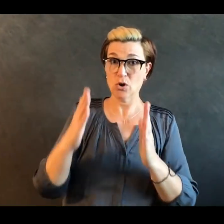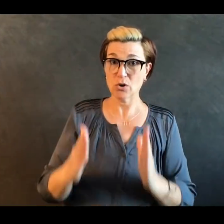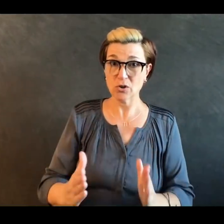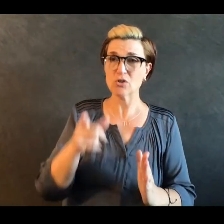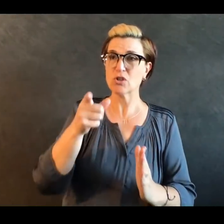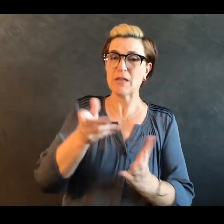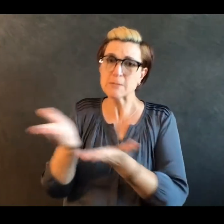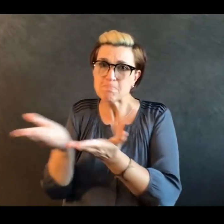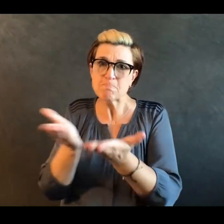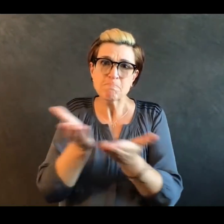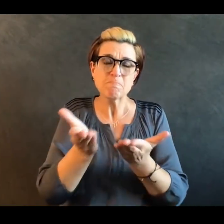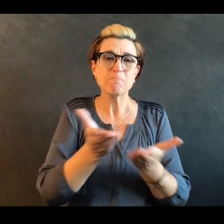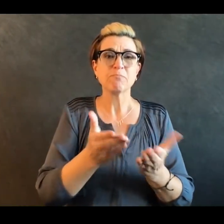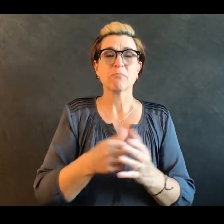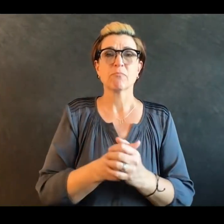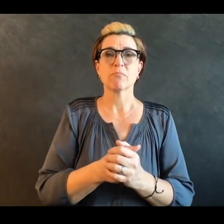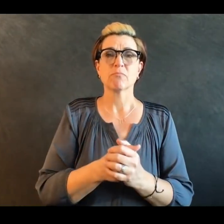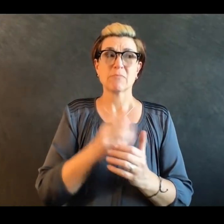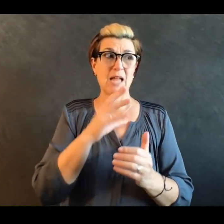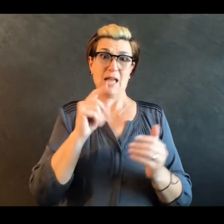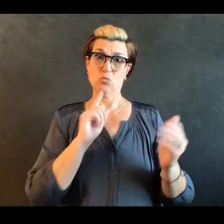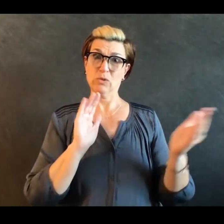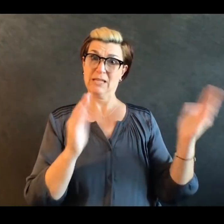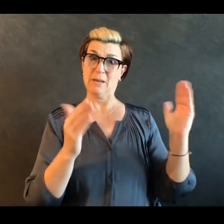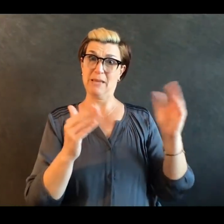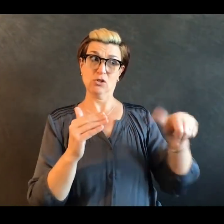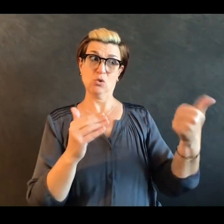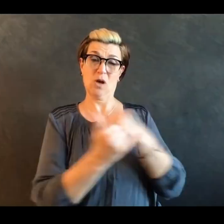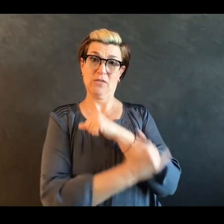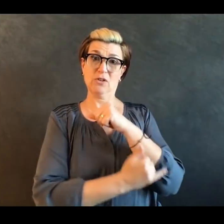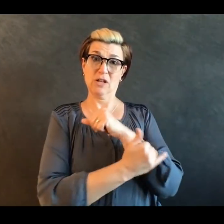states case fatality rates are compared to other countries and this is really